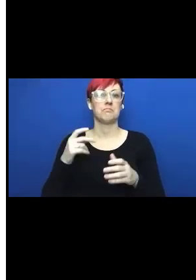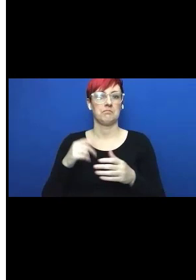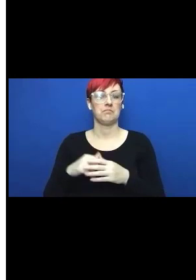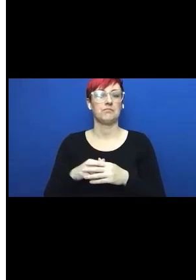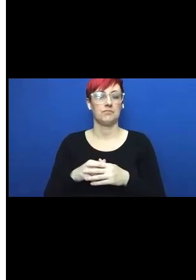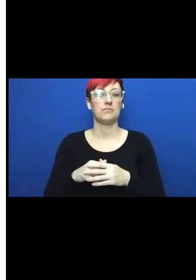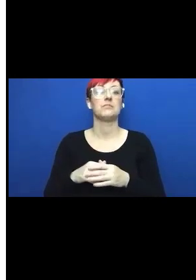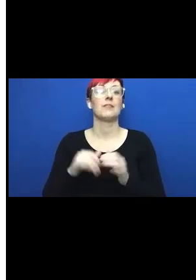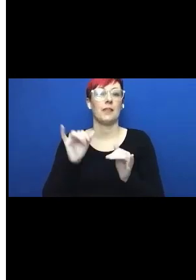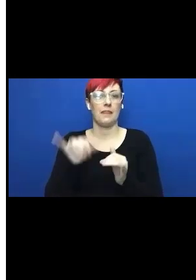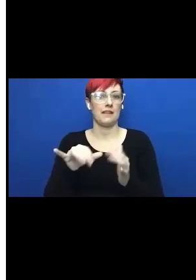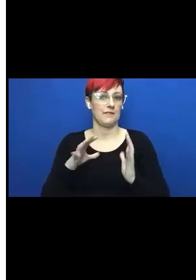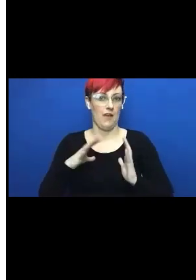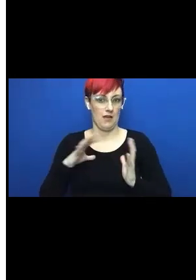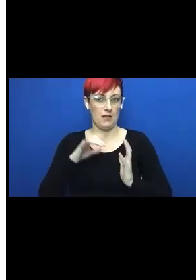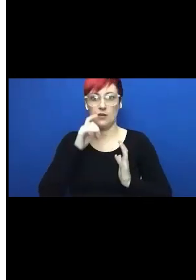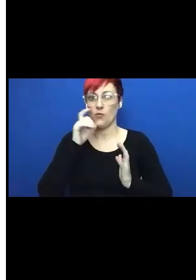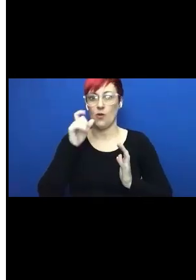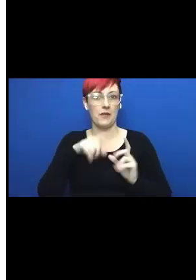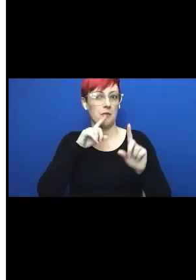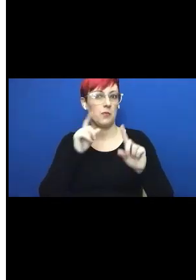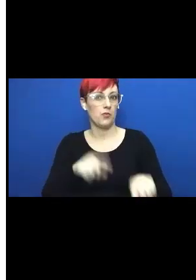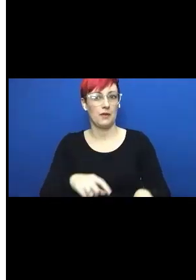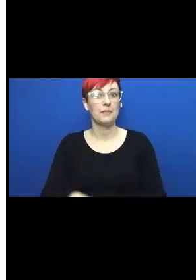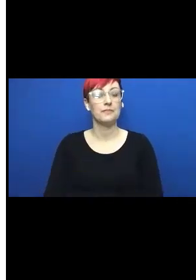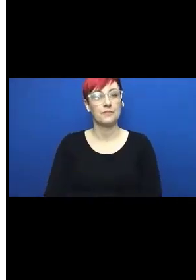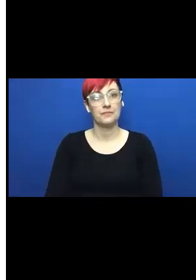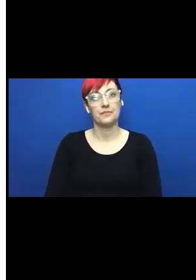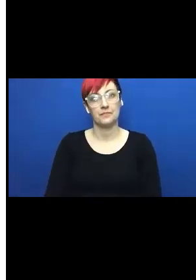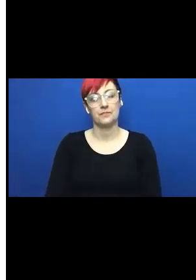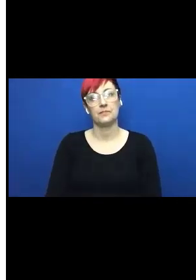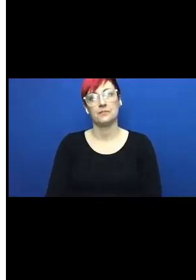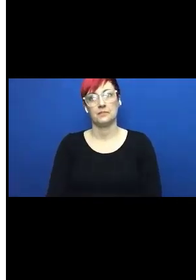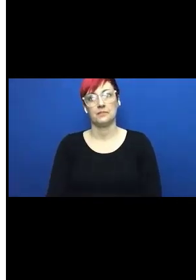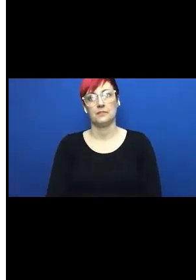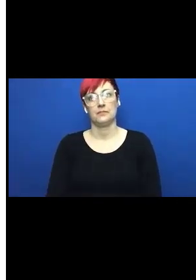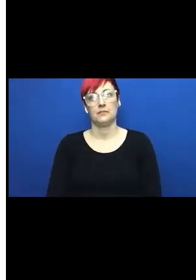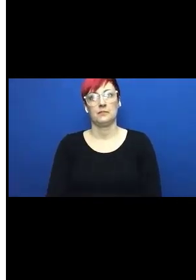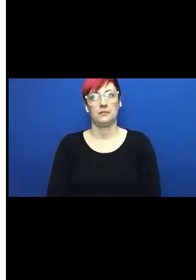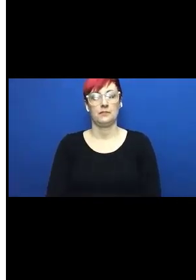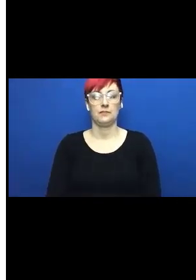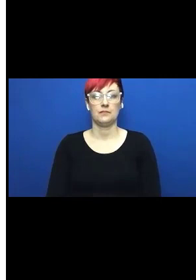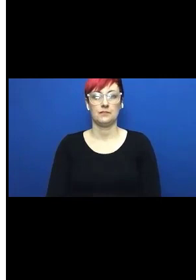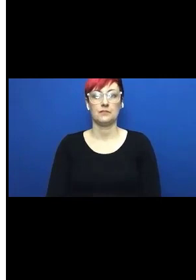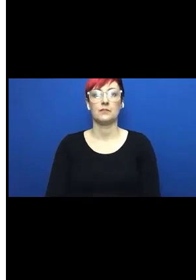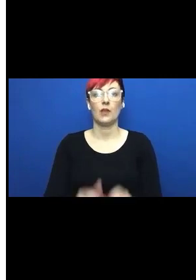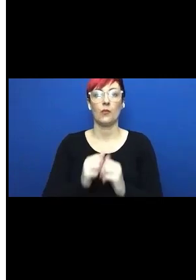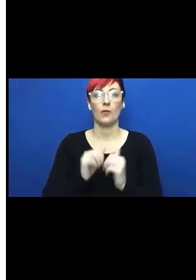That is not recorded, as well. So with that I'm going to turn it over to Kristin,